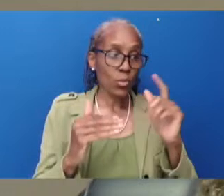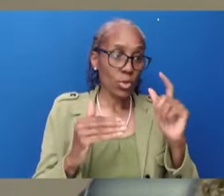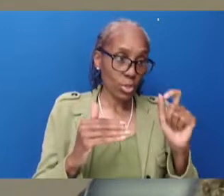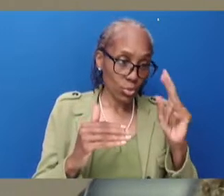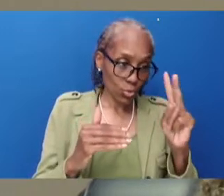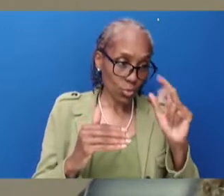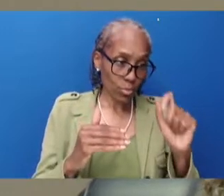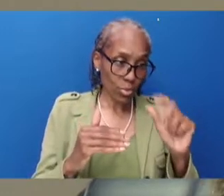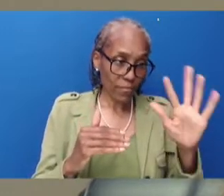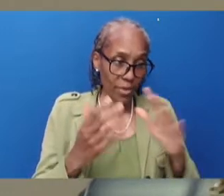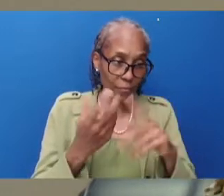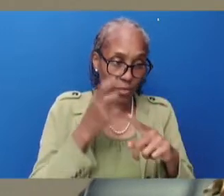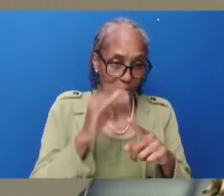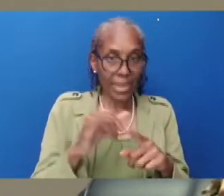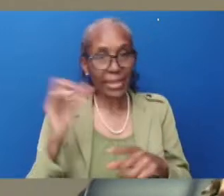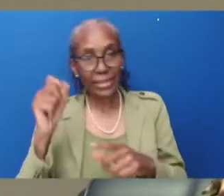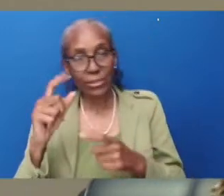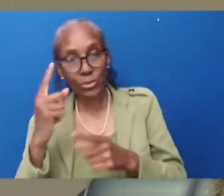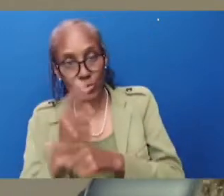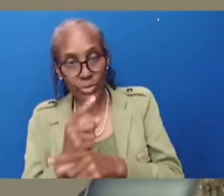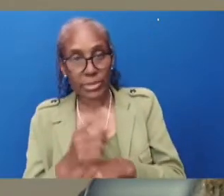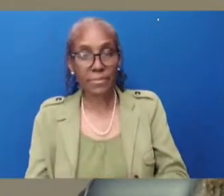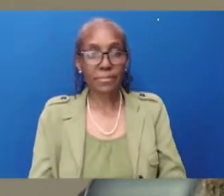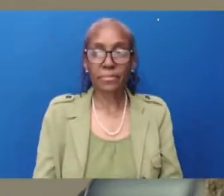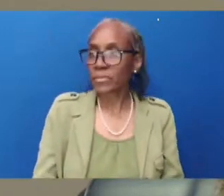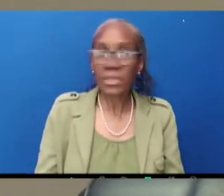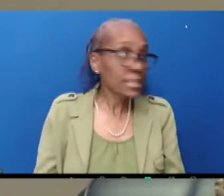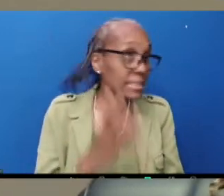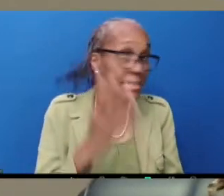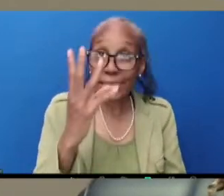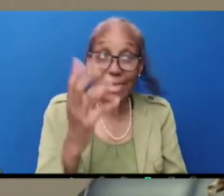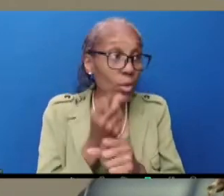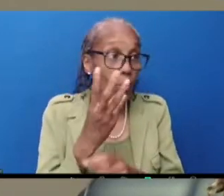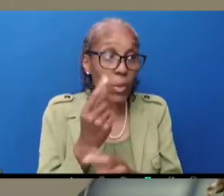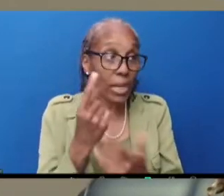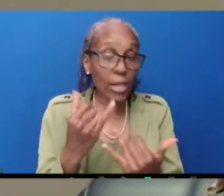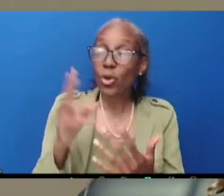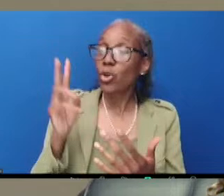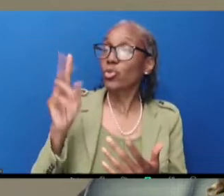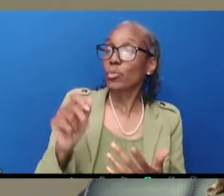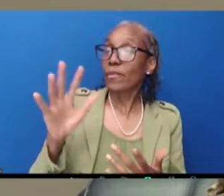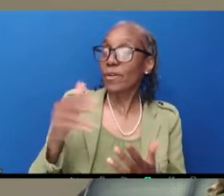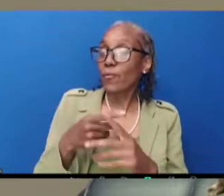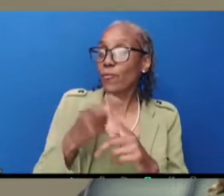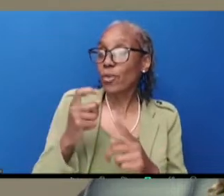IS, WE'RE GOING TO TAKE 2.5 OUT OF THAT?